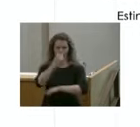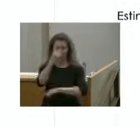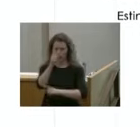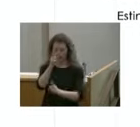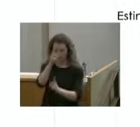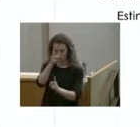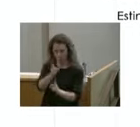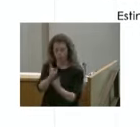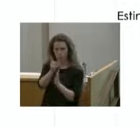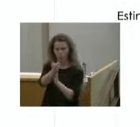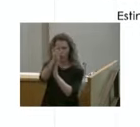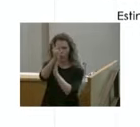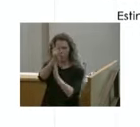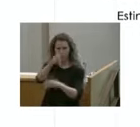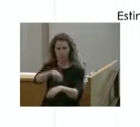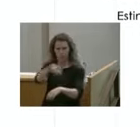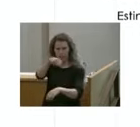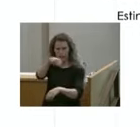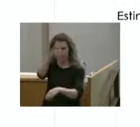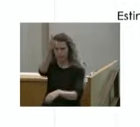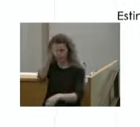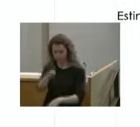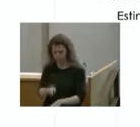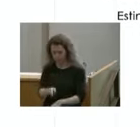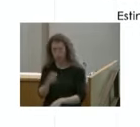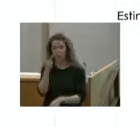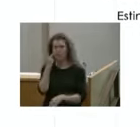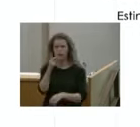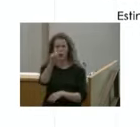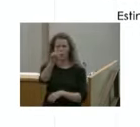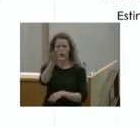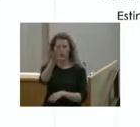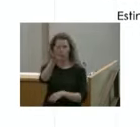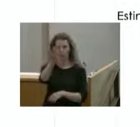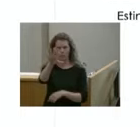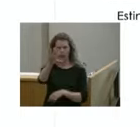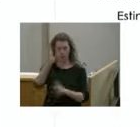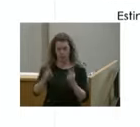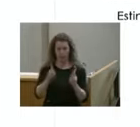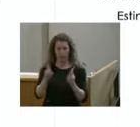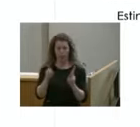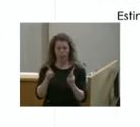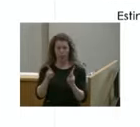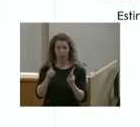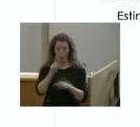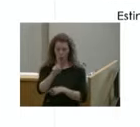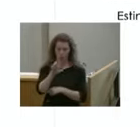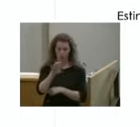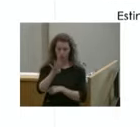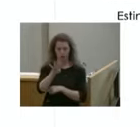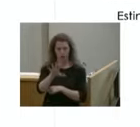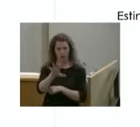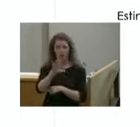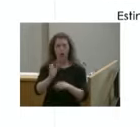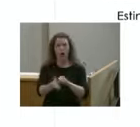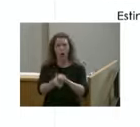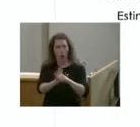see this number of 145, i'm talking 145 Covid-19 patients sitting in a hospital